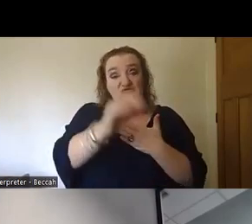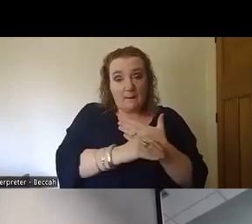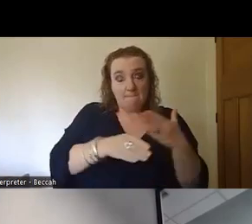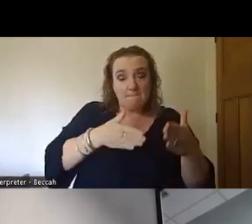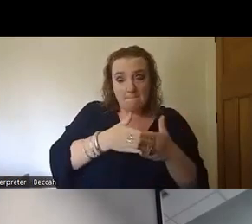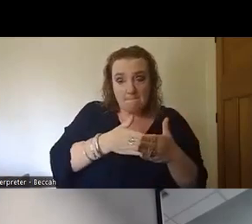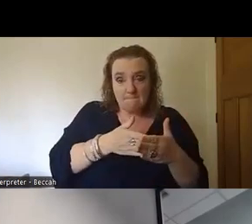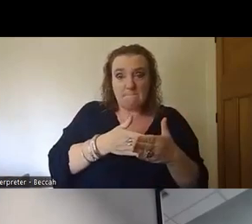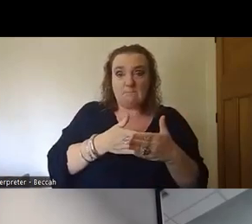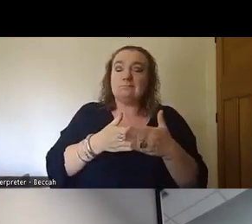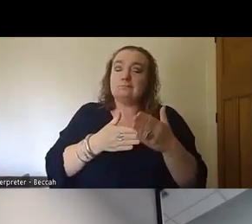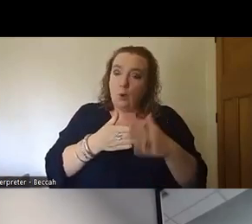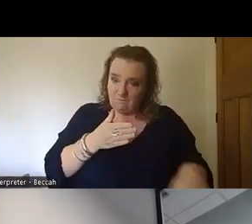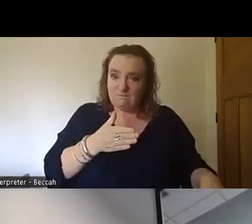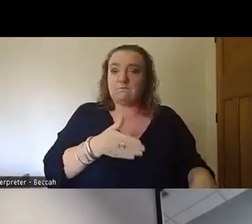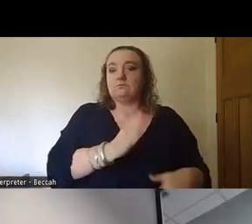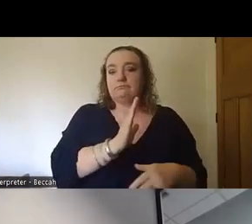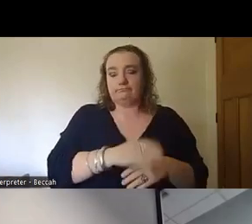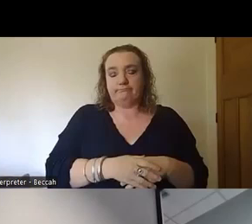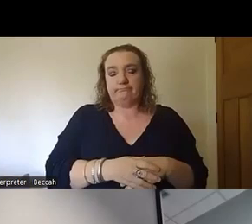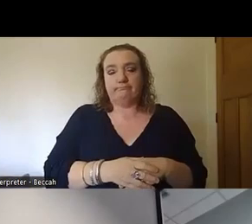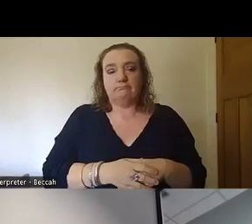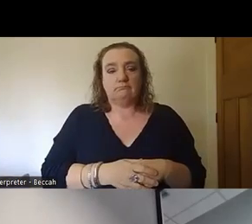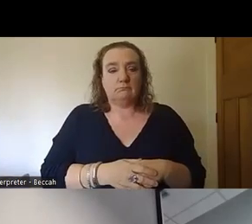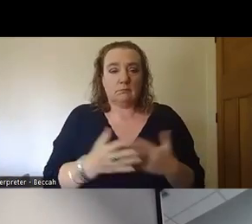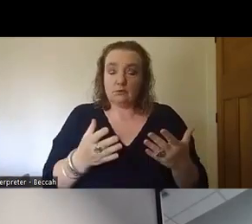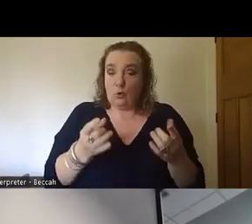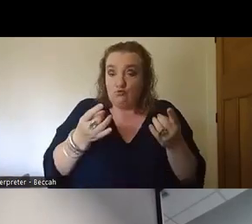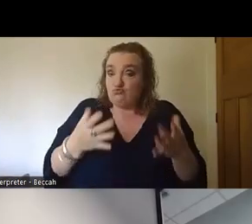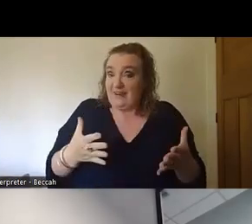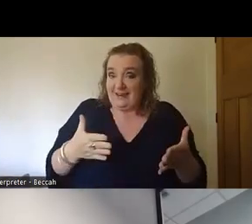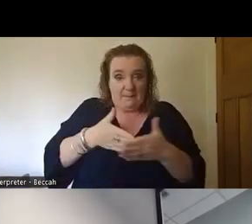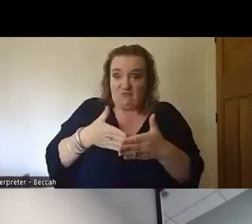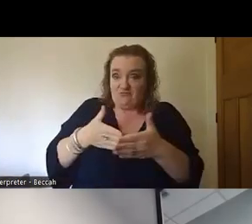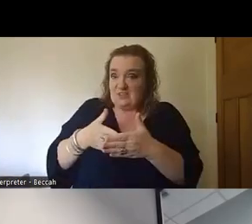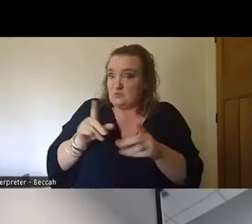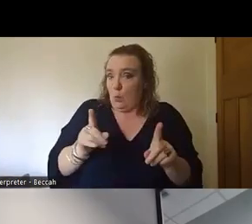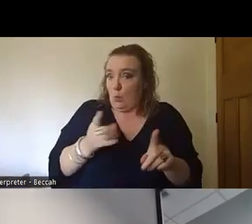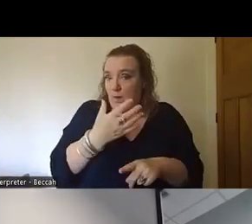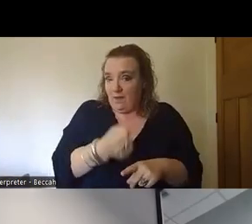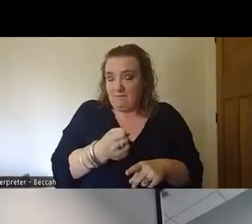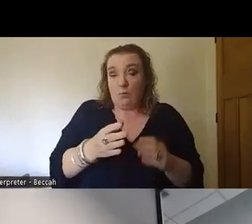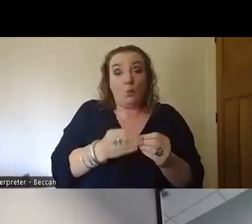what are some of the barriers that we have that exist in our schools, and with our teachers as well.